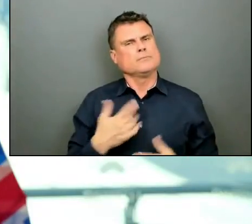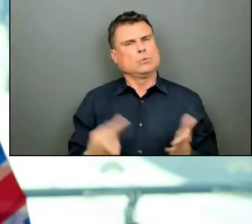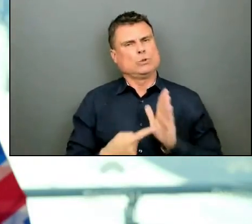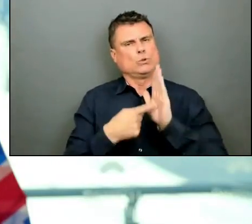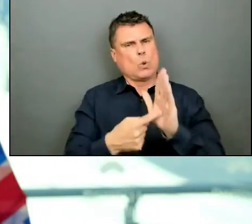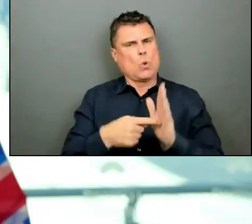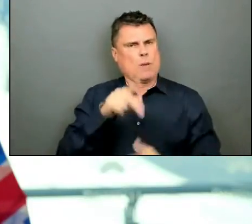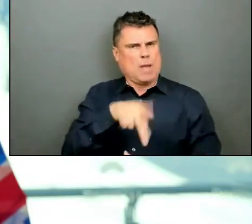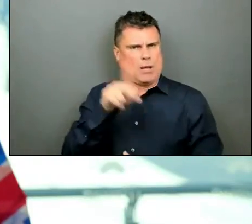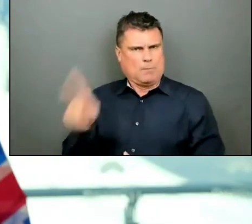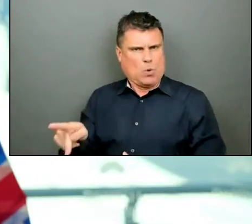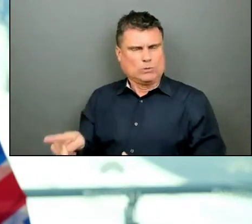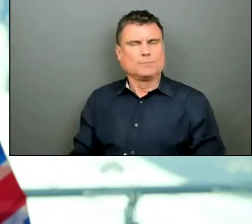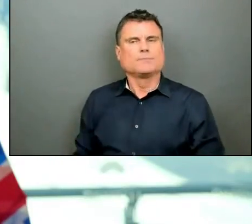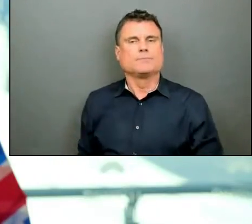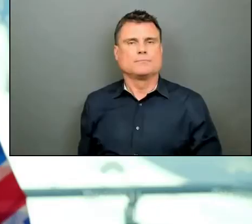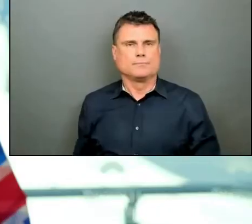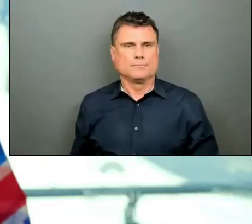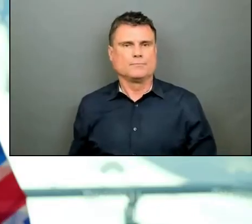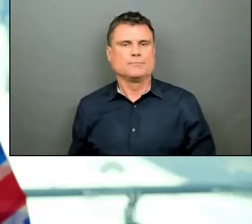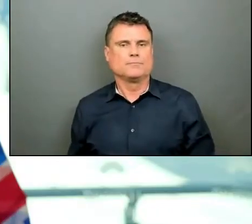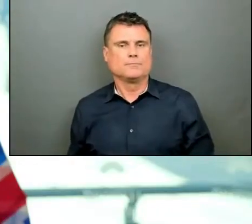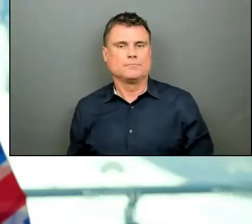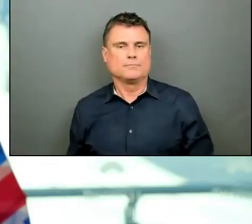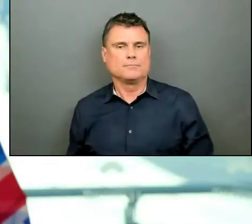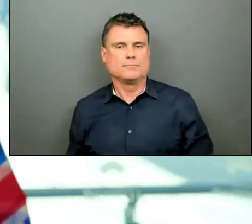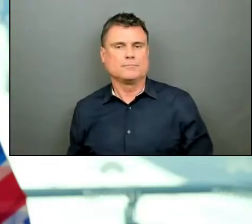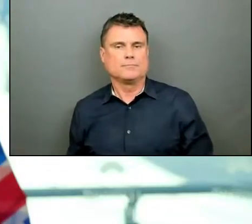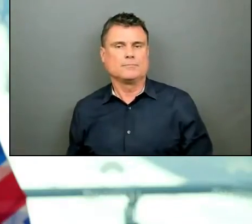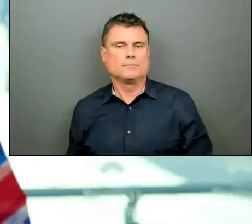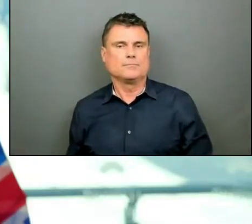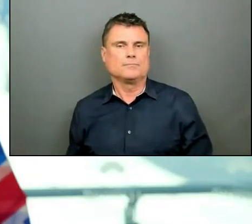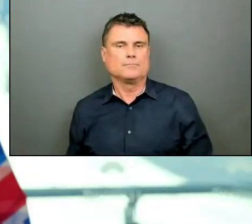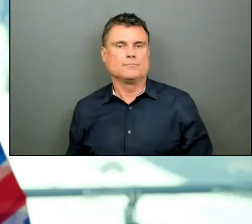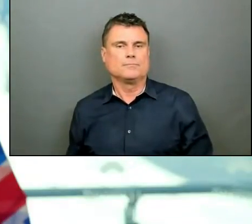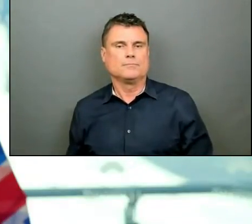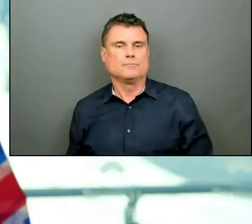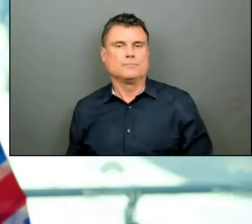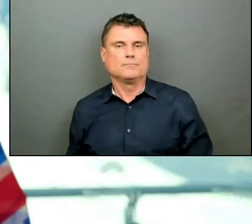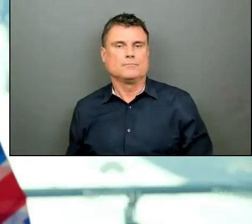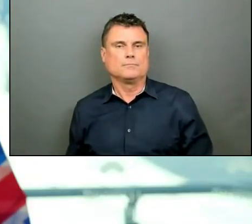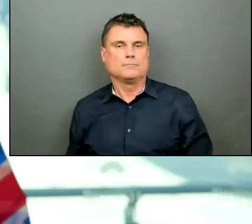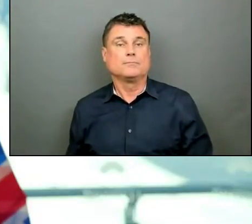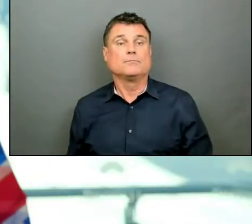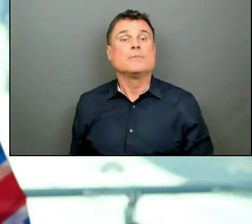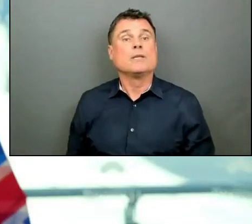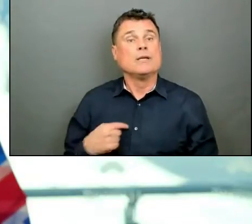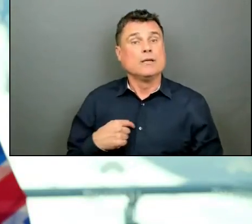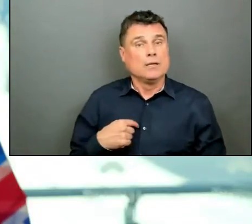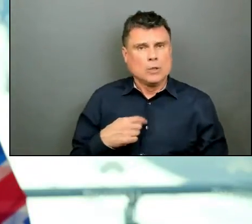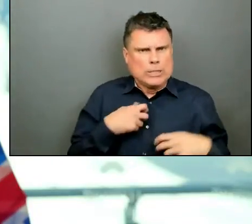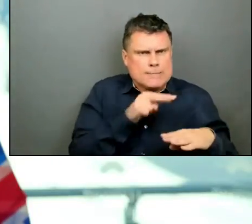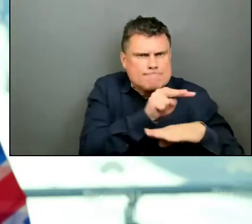As we have shared we're actively monitoring the strains